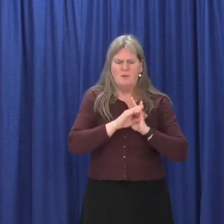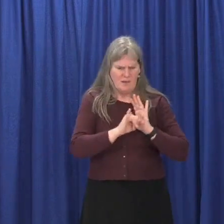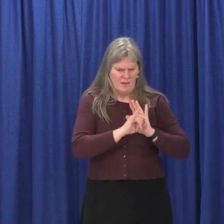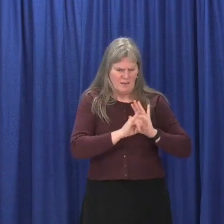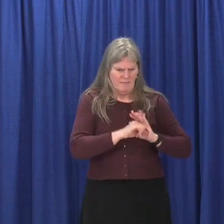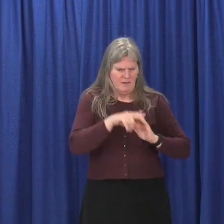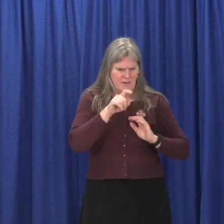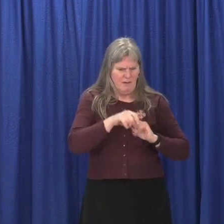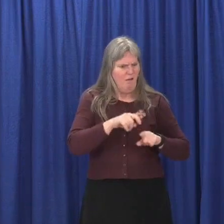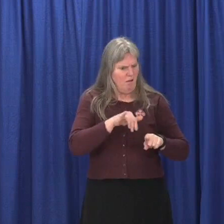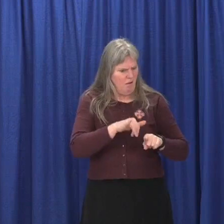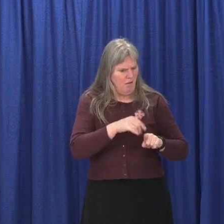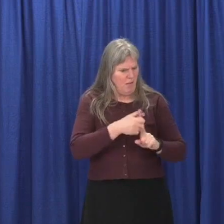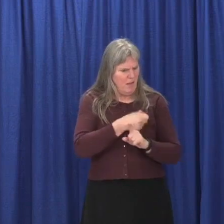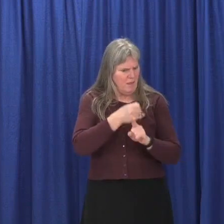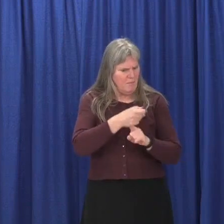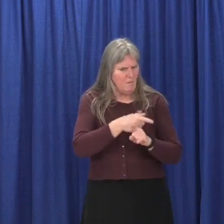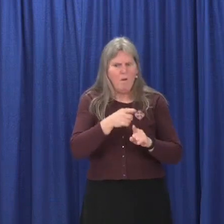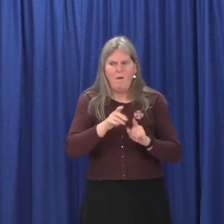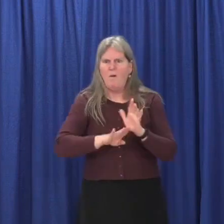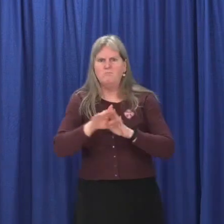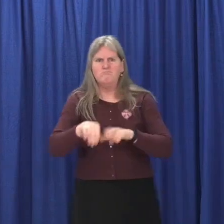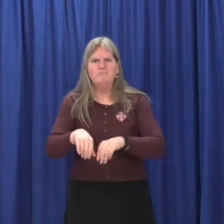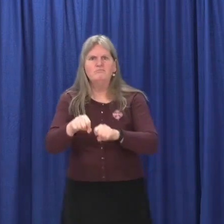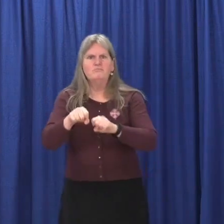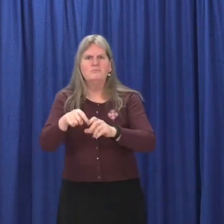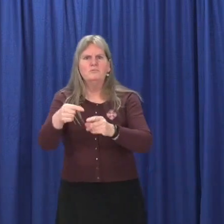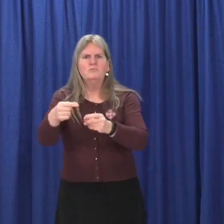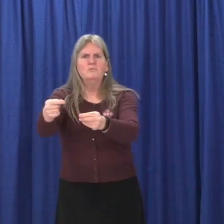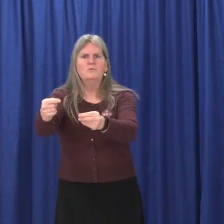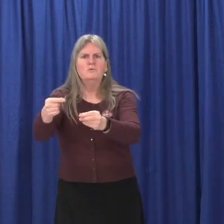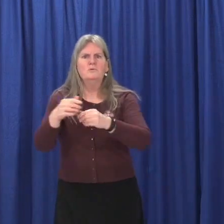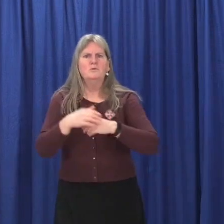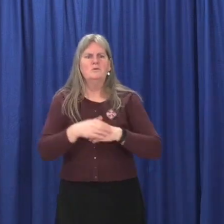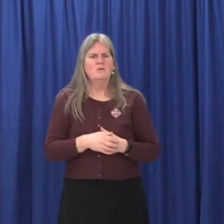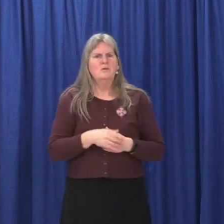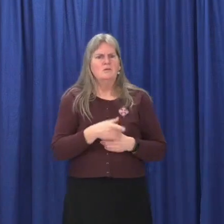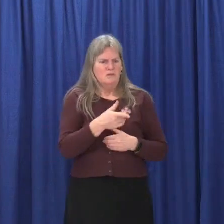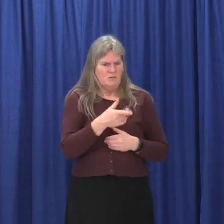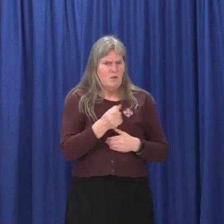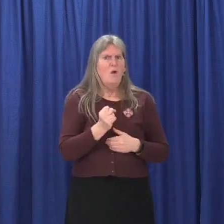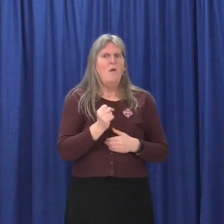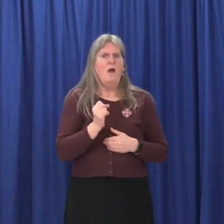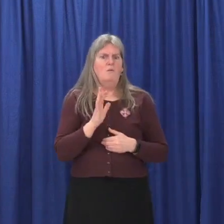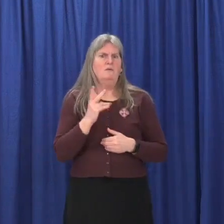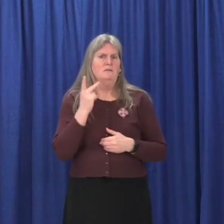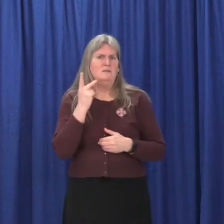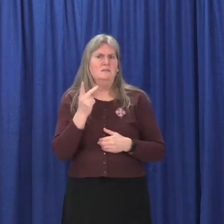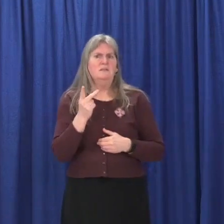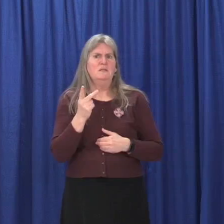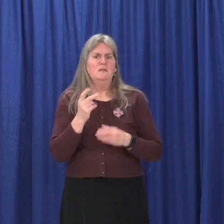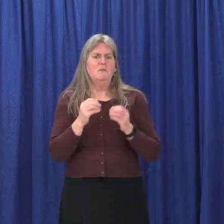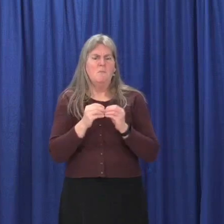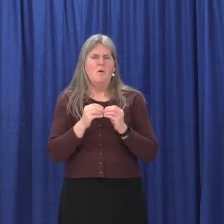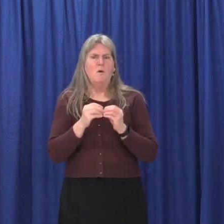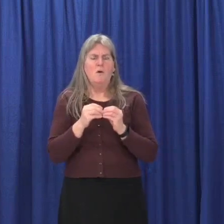and identifying current issues. That's going to probably be more prevalent than us creating another guiding document